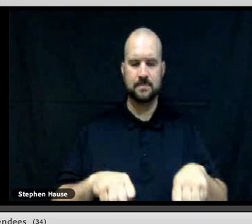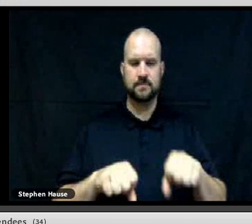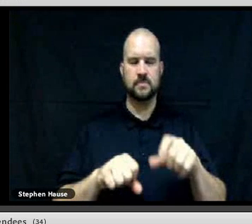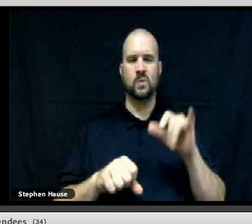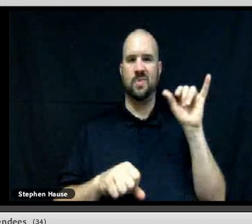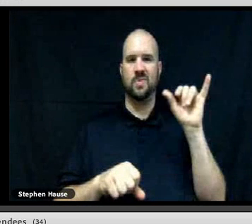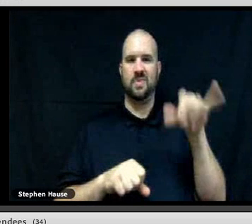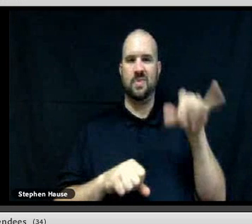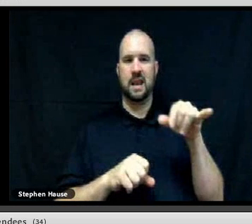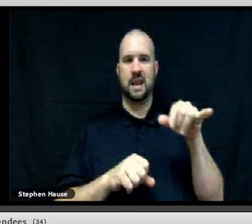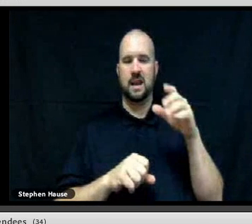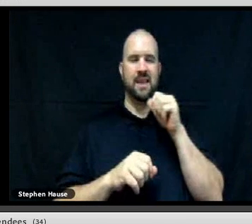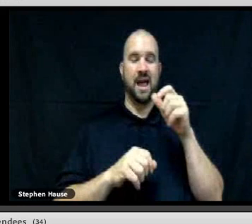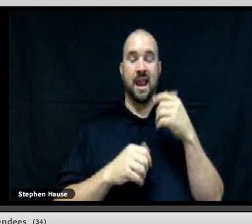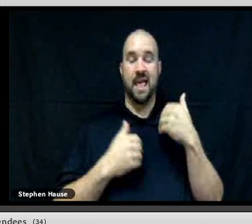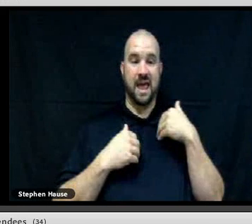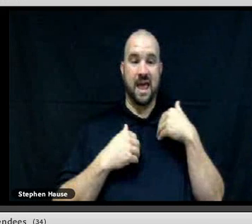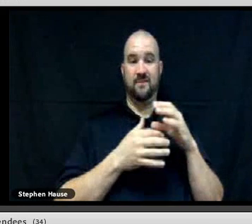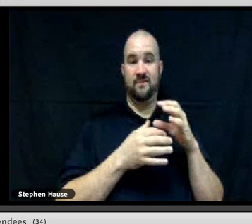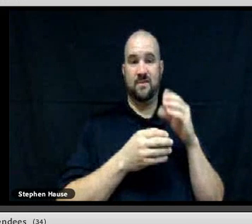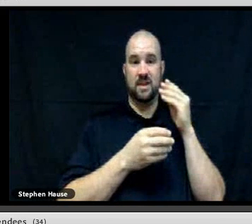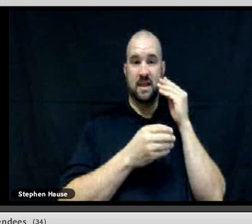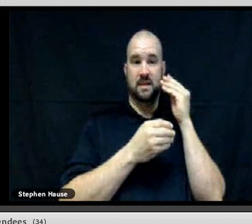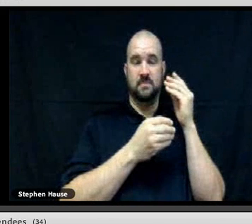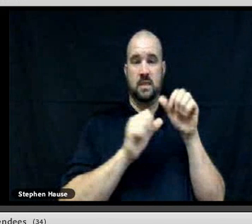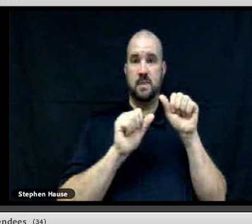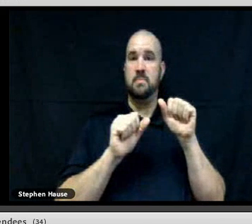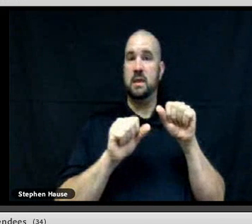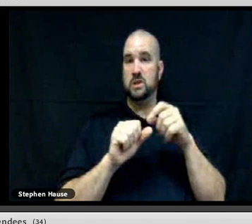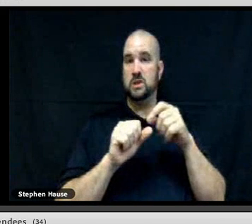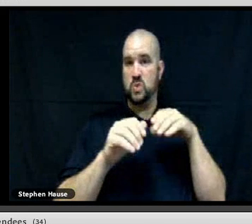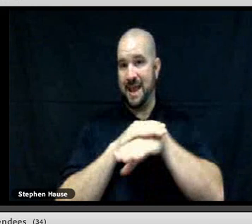So, the record should be able to stand on its own and it should make sense on its own,